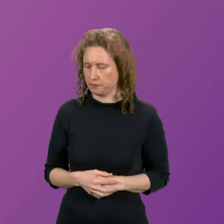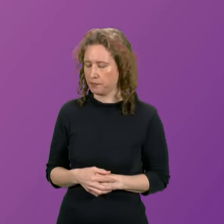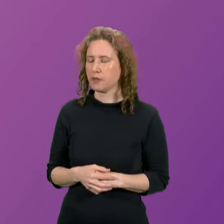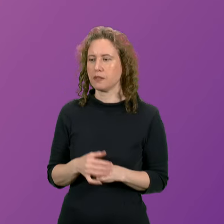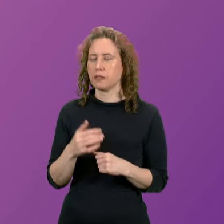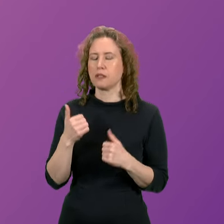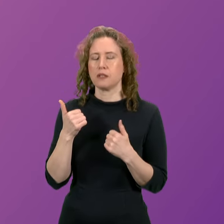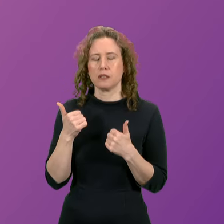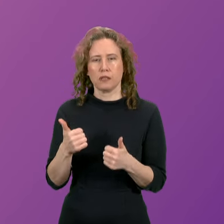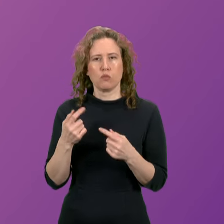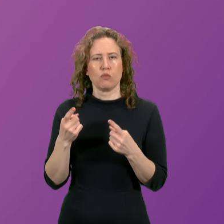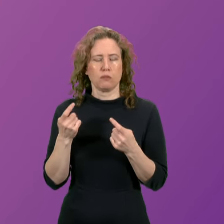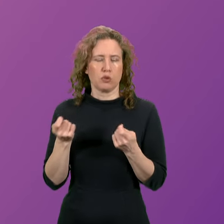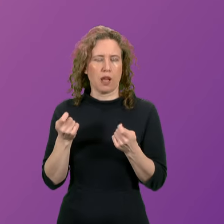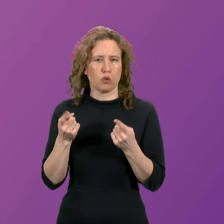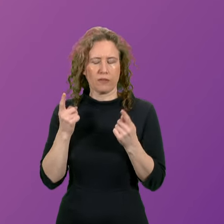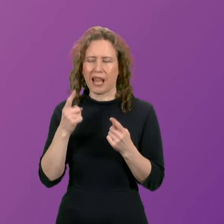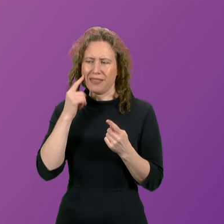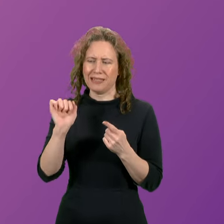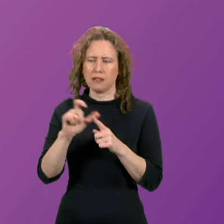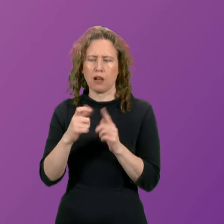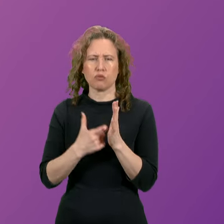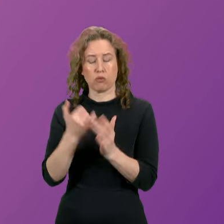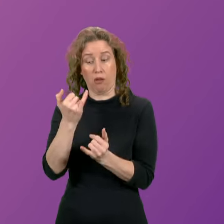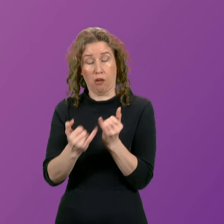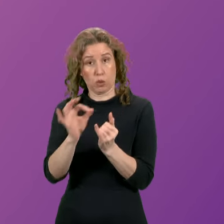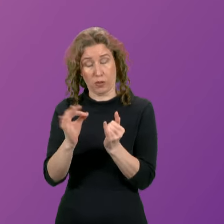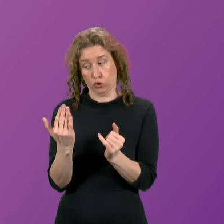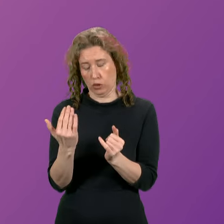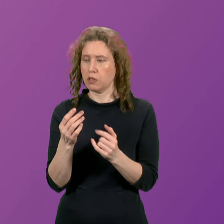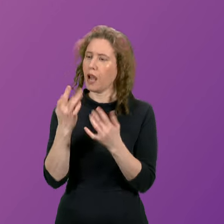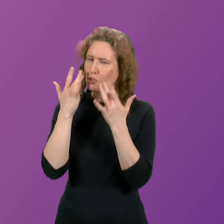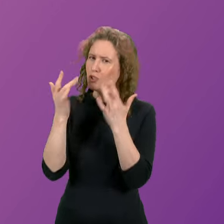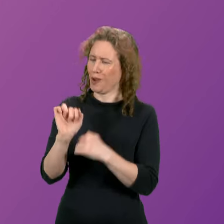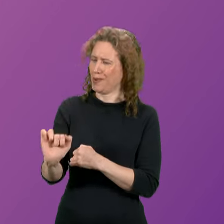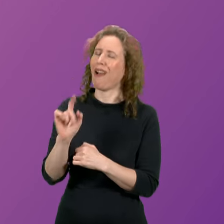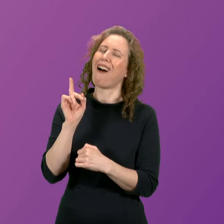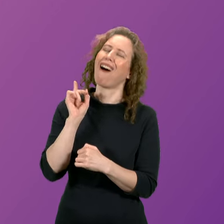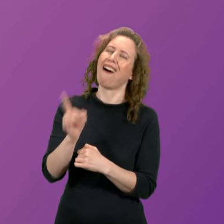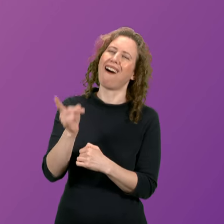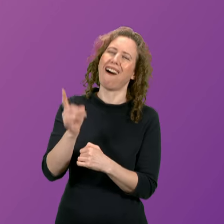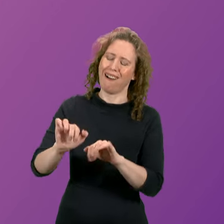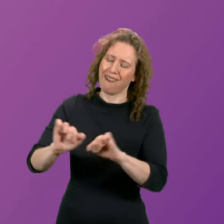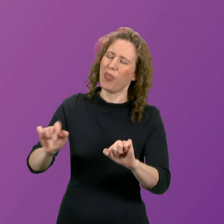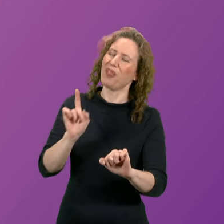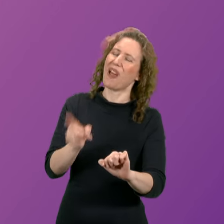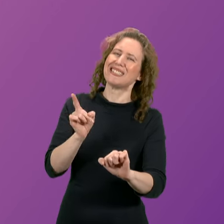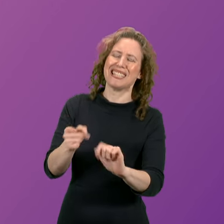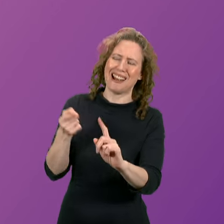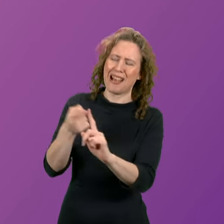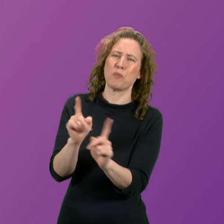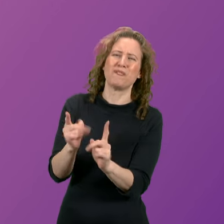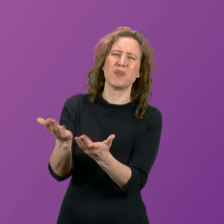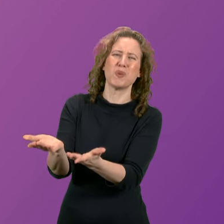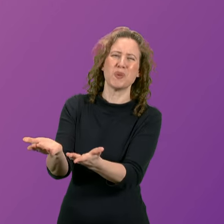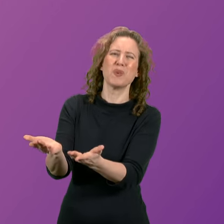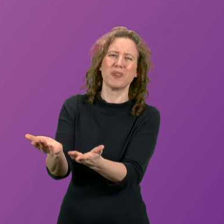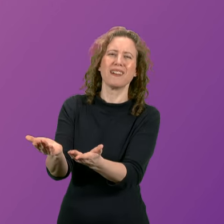I think that Douglas Ross’s last question to me reveals what this is all about. I have set